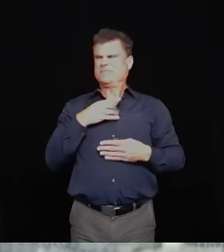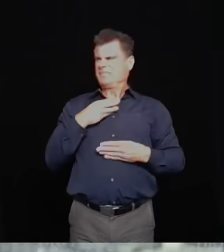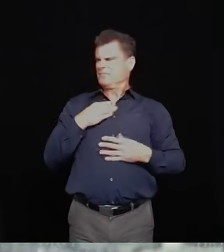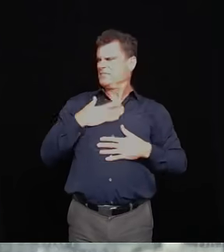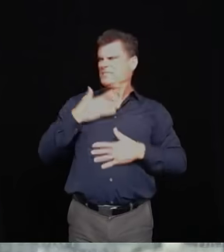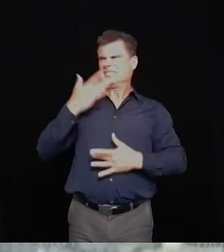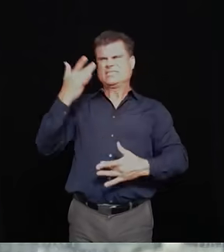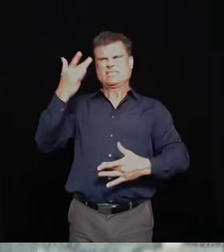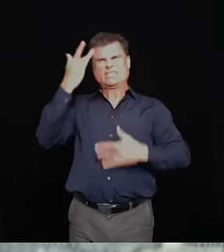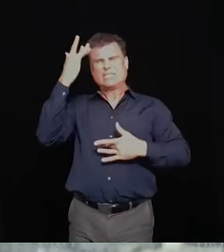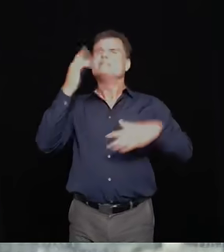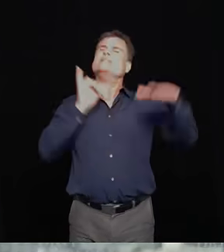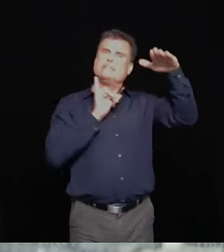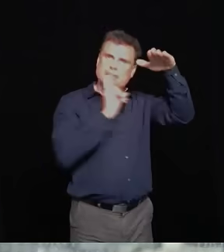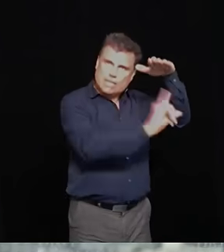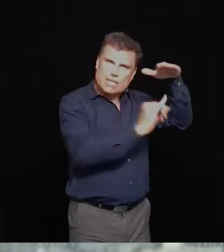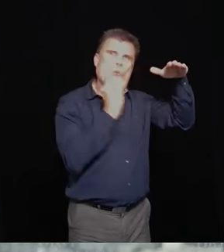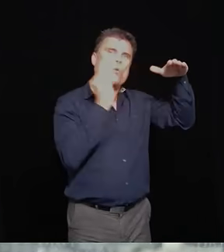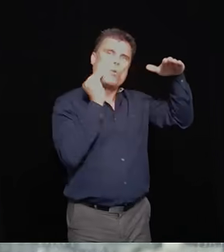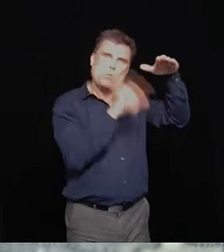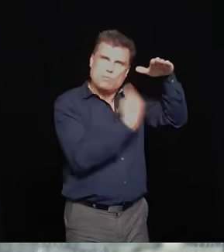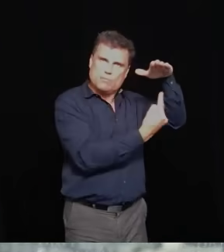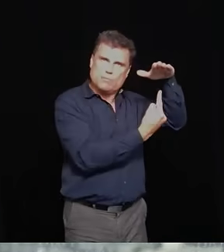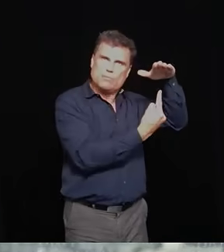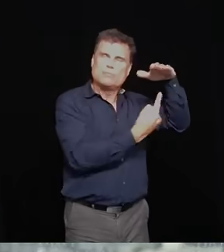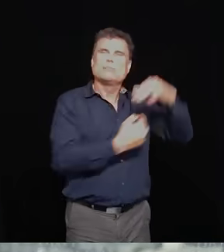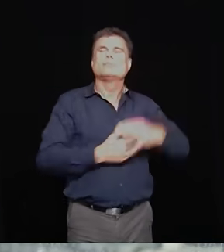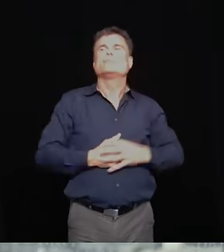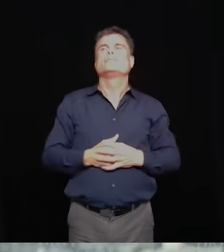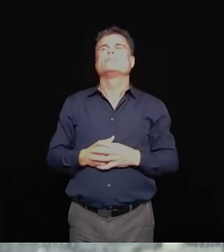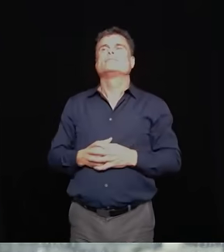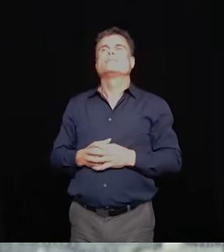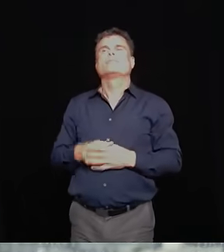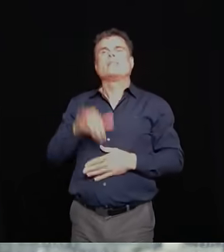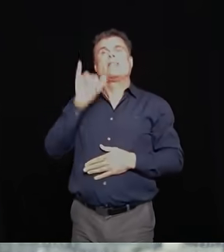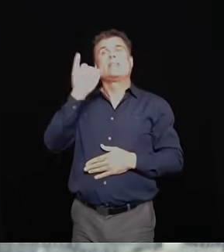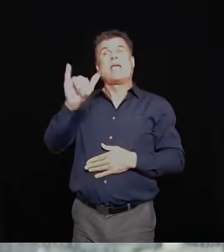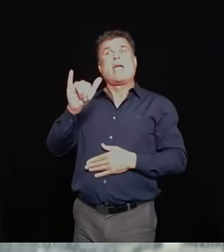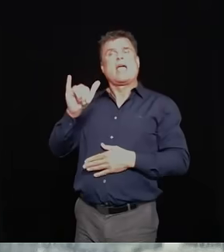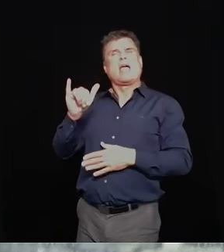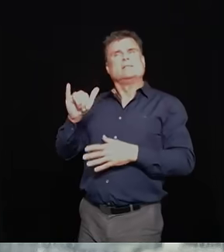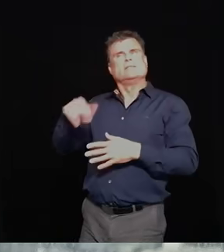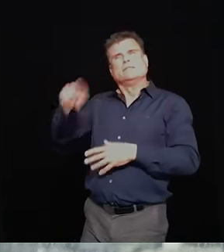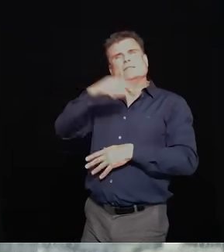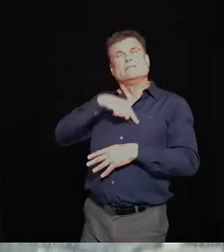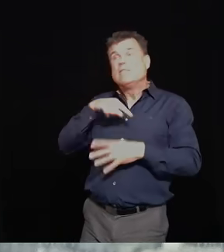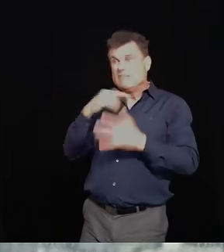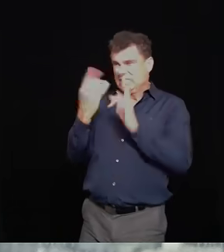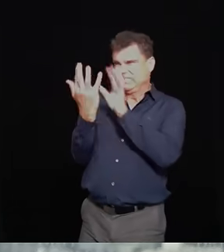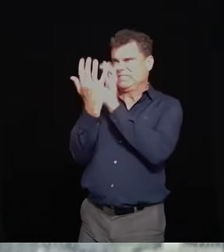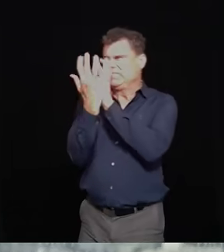Five in northern how, seven of the Vancouver coastal health Authority. From